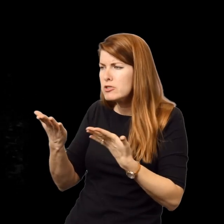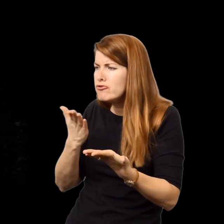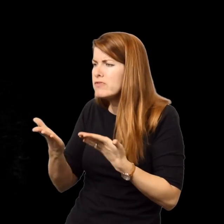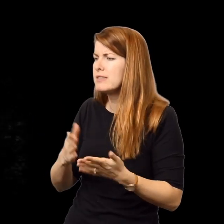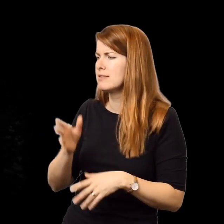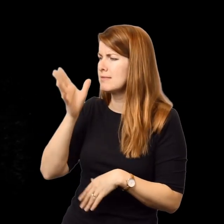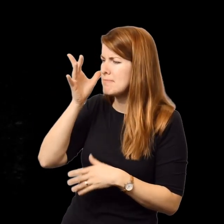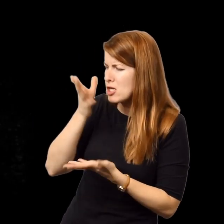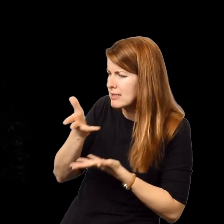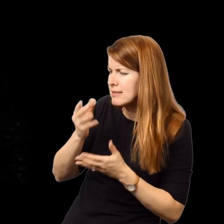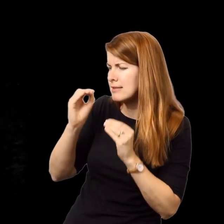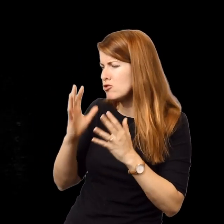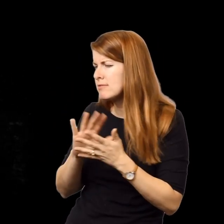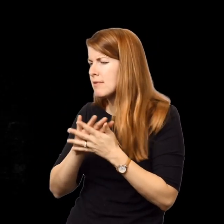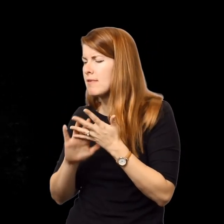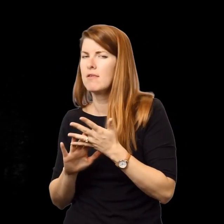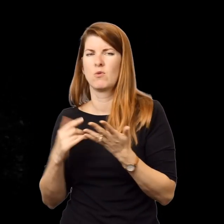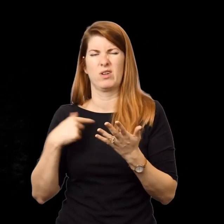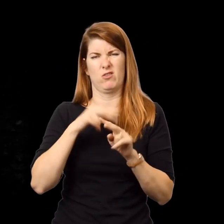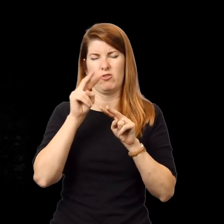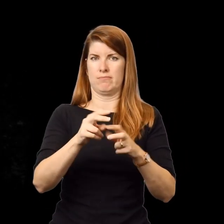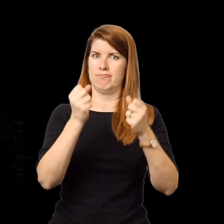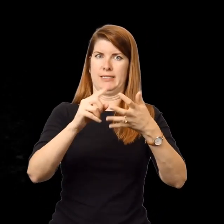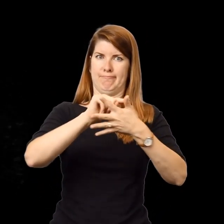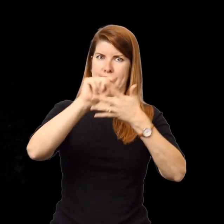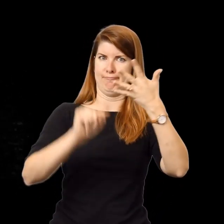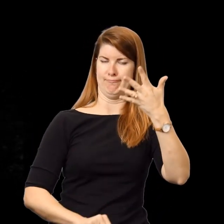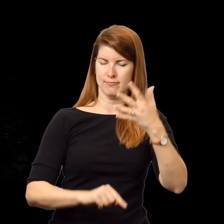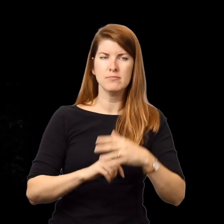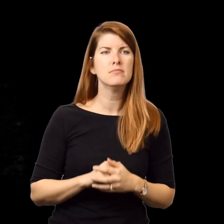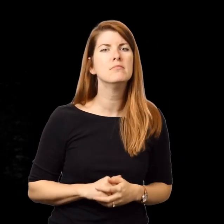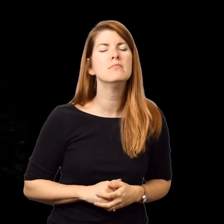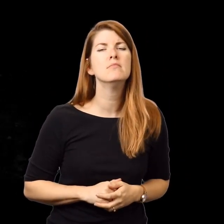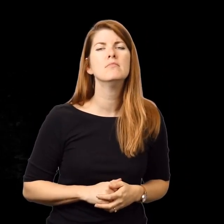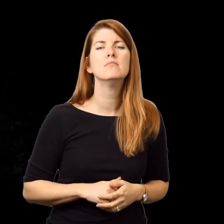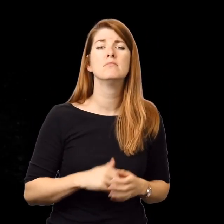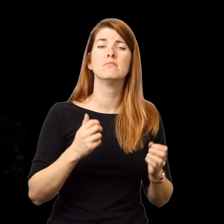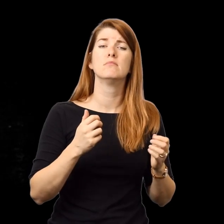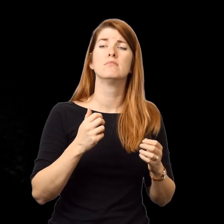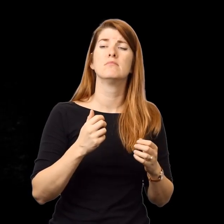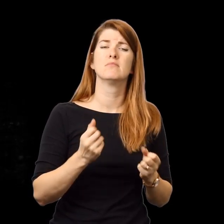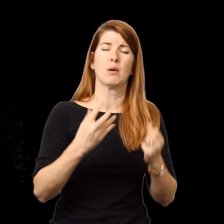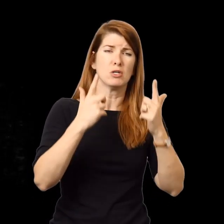we have to look at a whole bunch of different factors. We want to look at the degree of hearing loss.